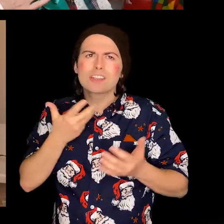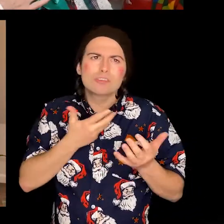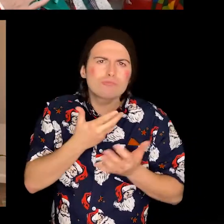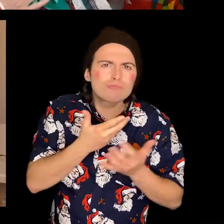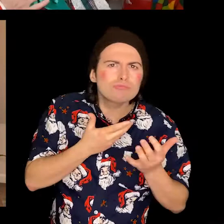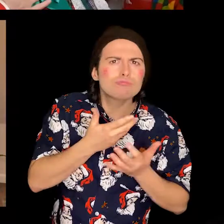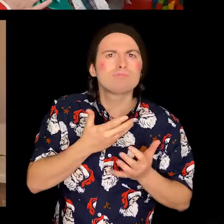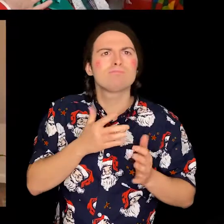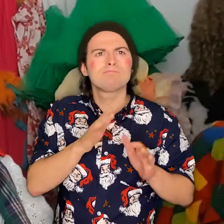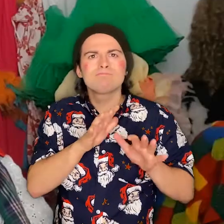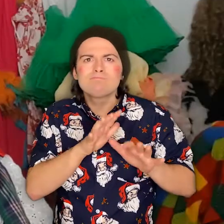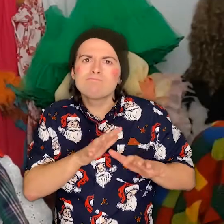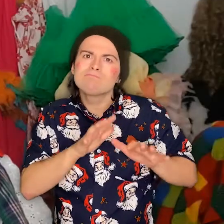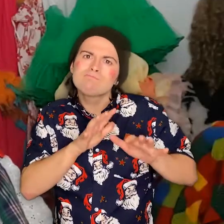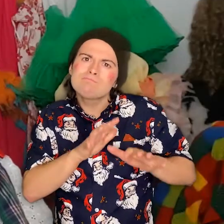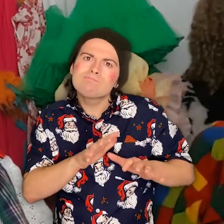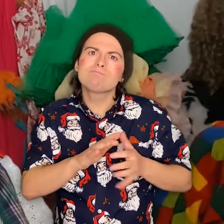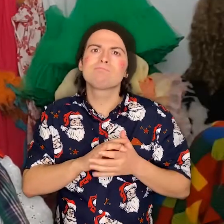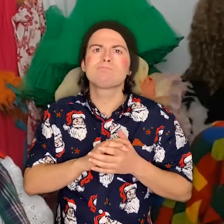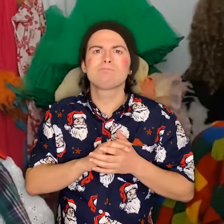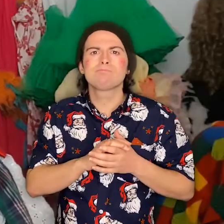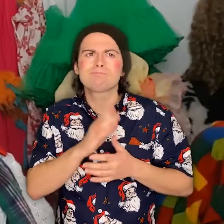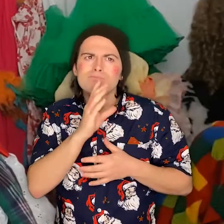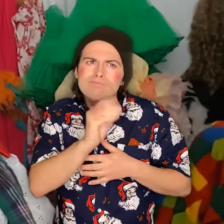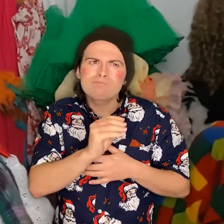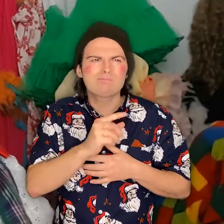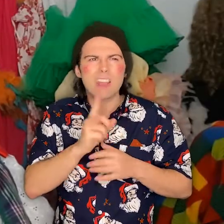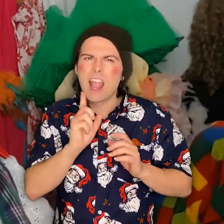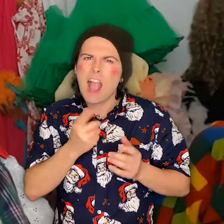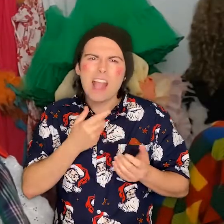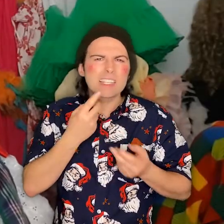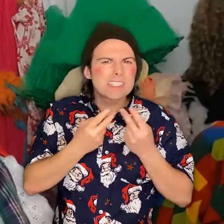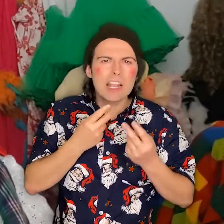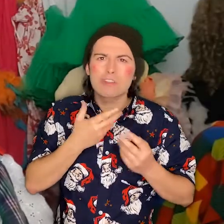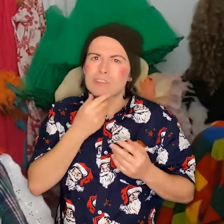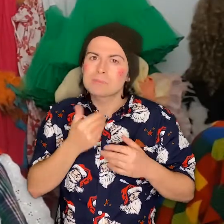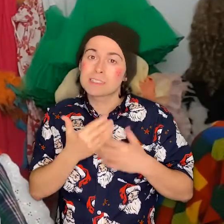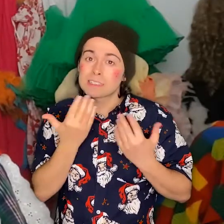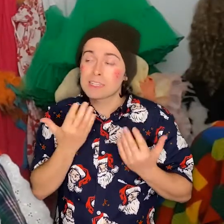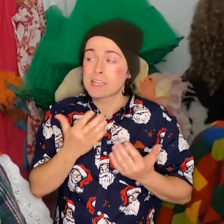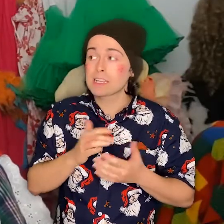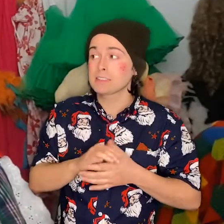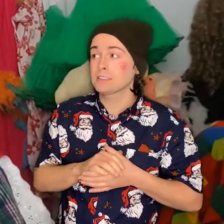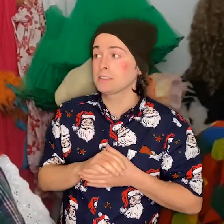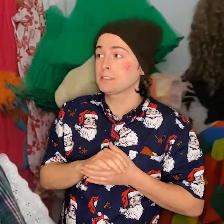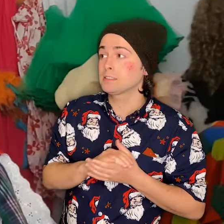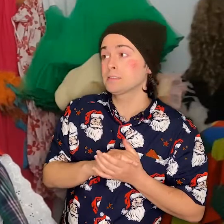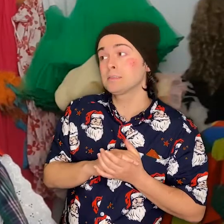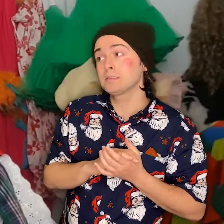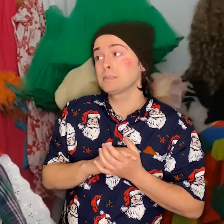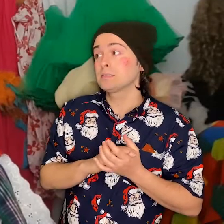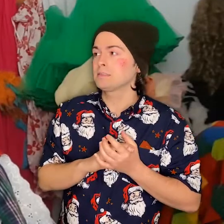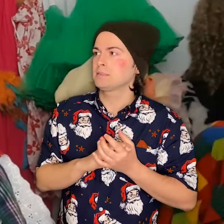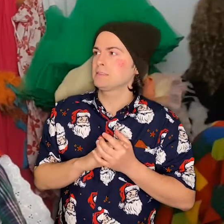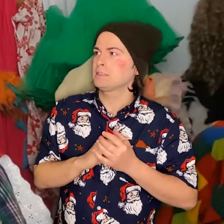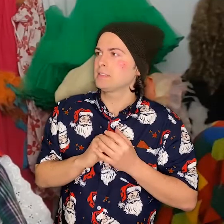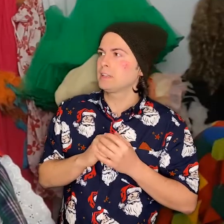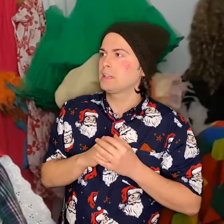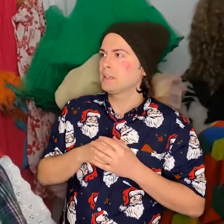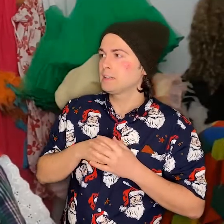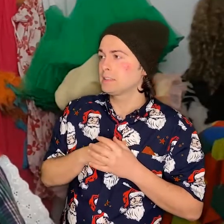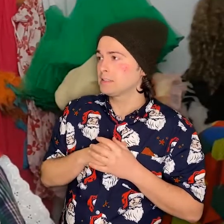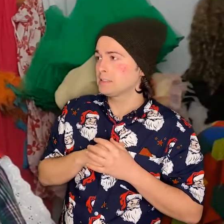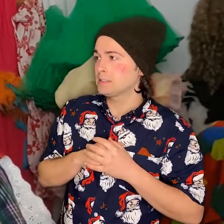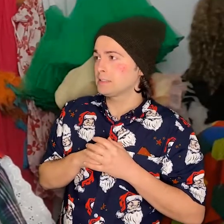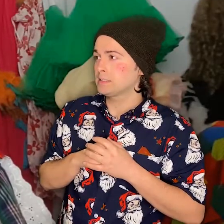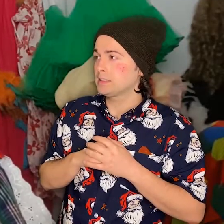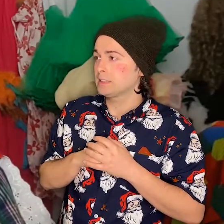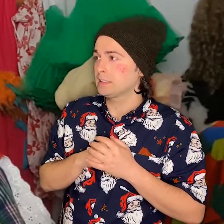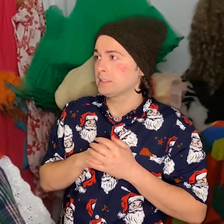Helen – Thank you Senga. I couldn’t possibly tell her, I’ve had too traumatic a day already